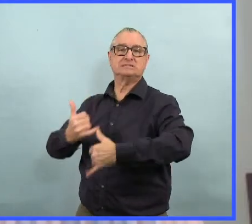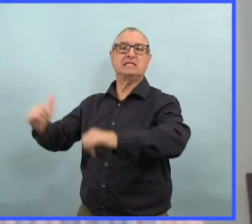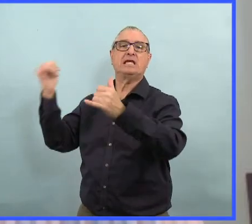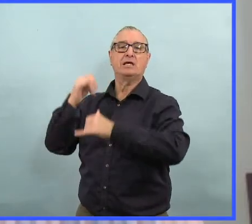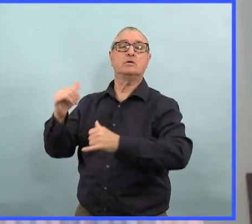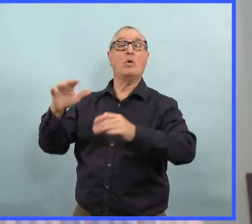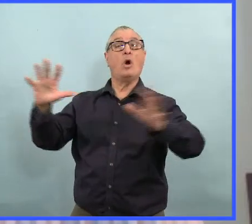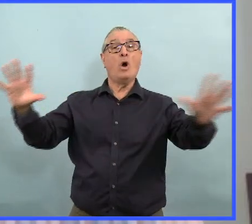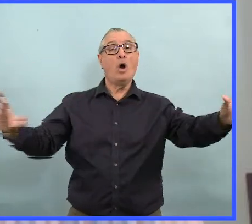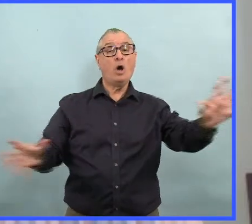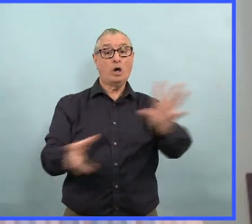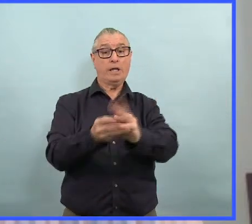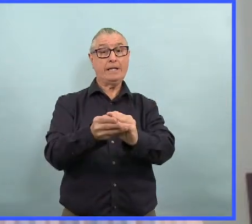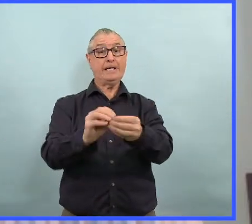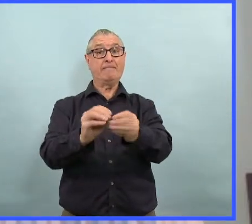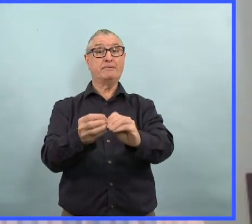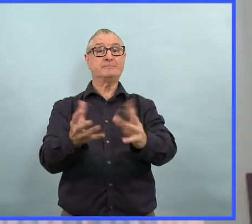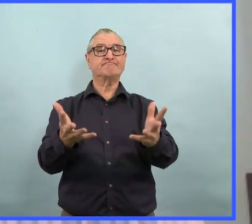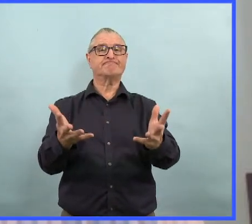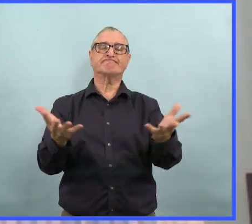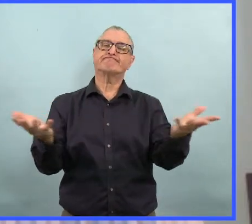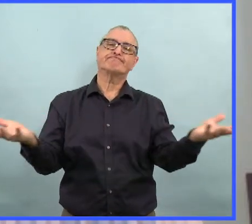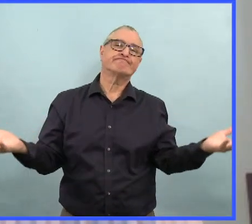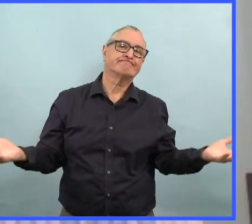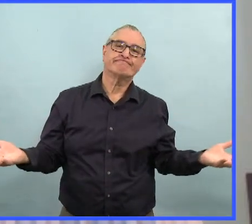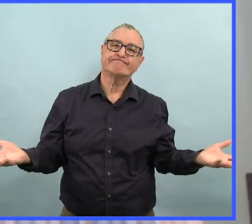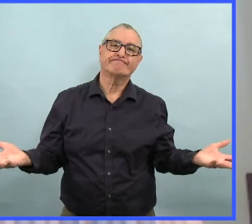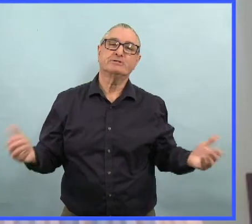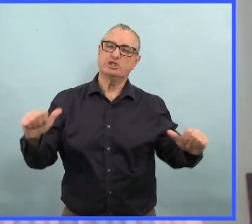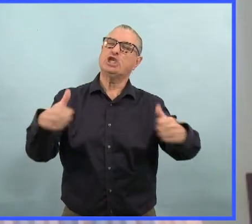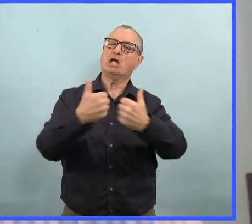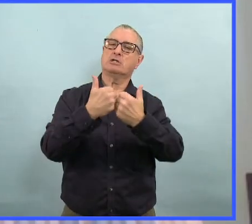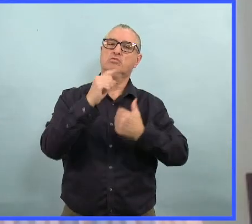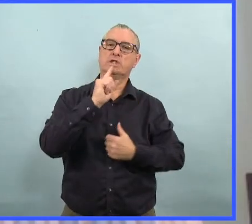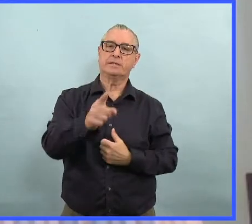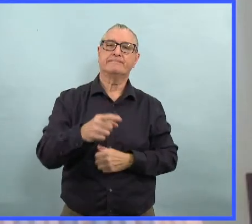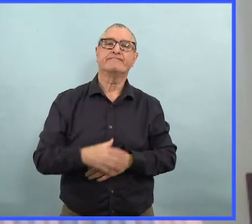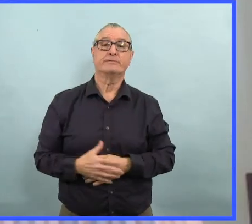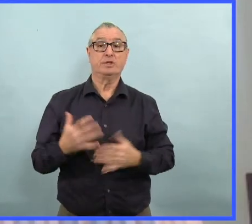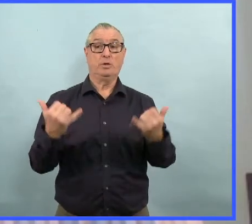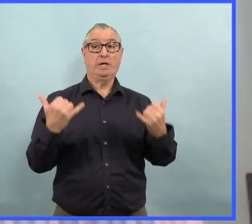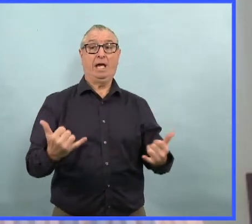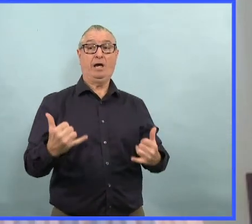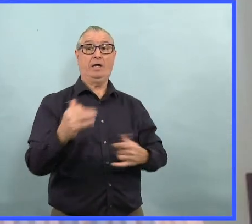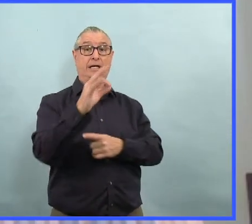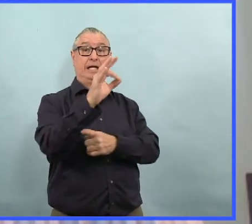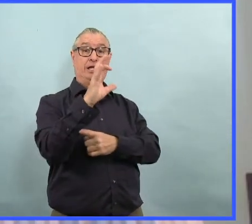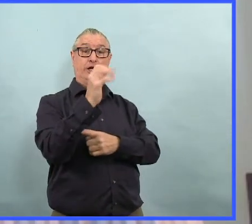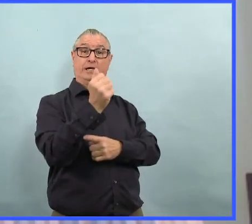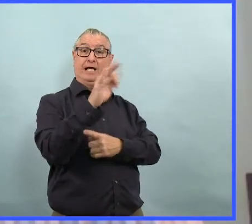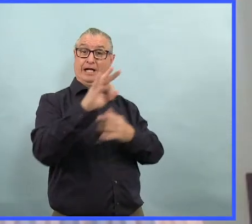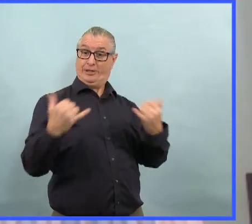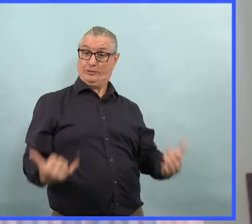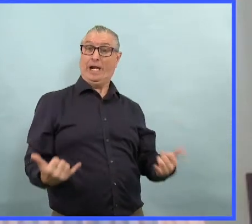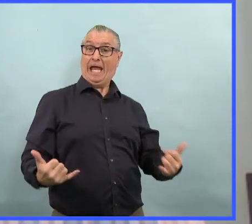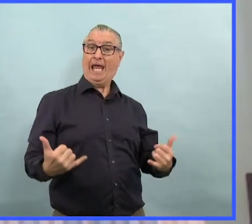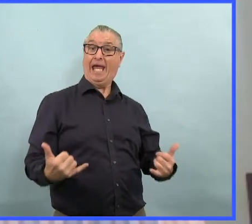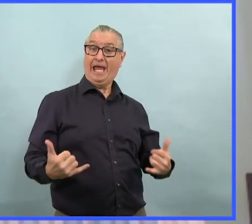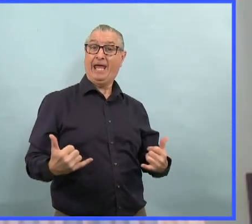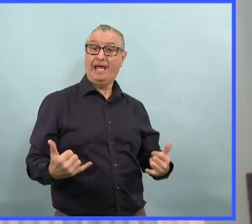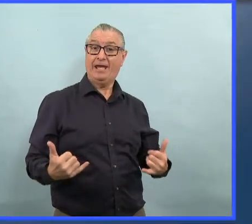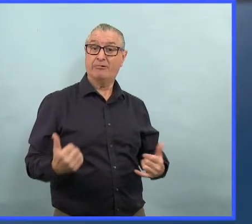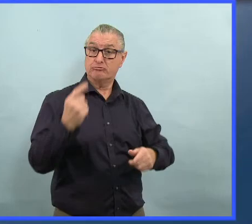the the actual number of uh coveted cases is much higher than the the 919 that we report